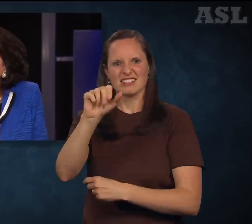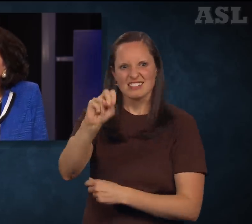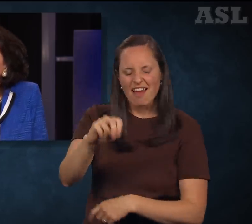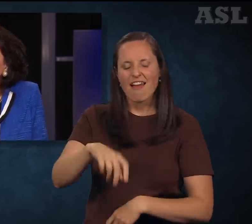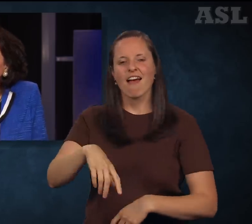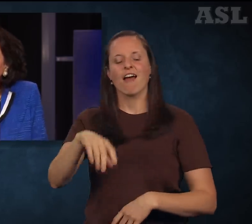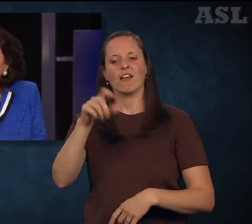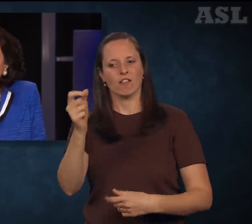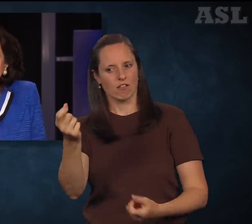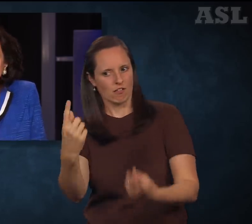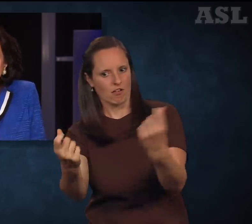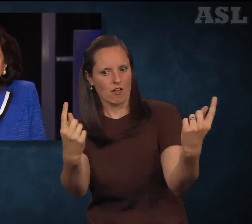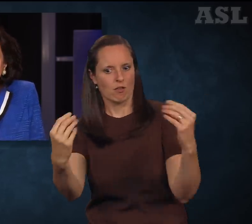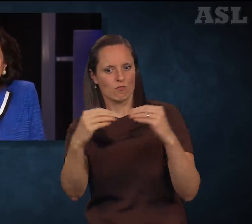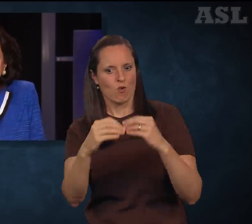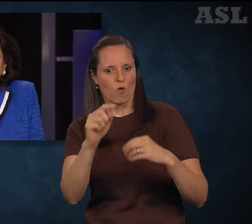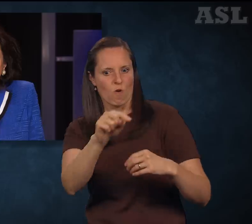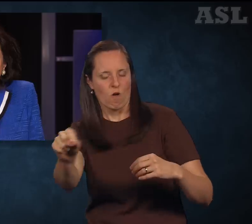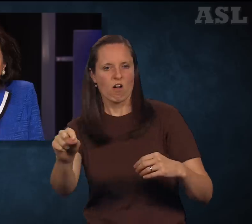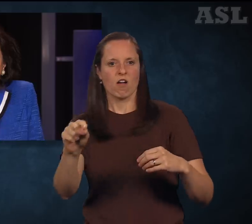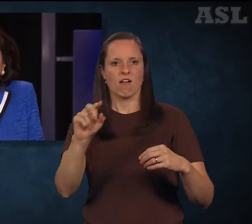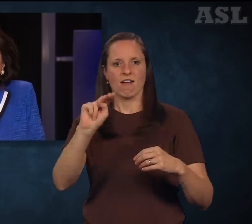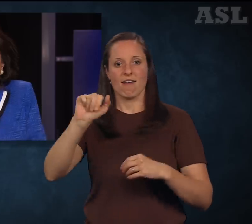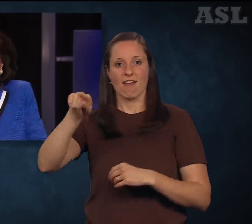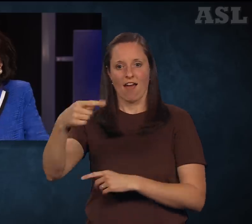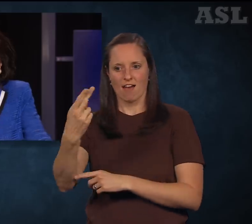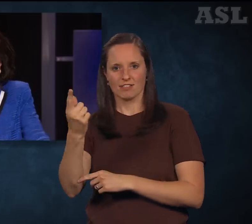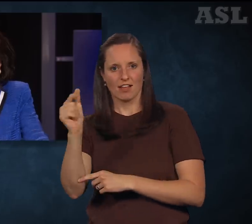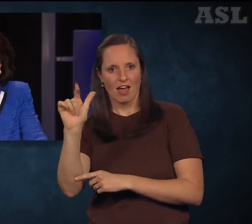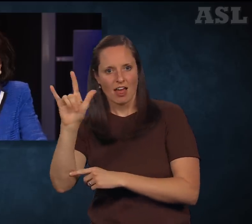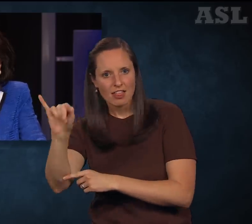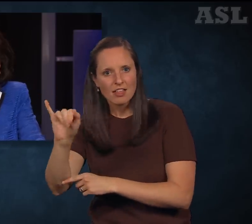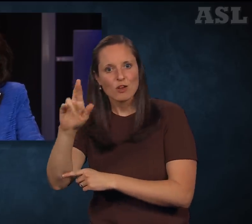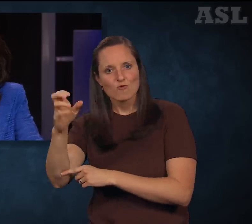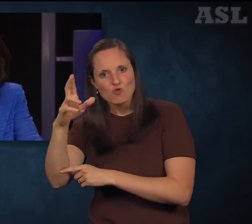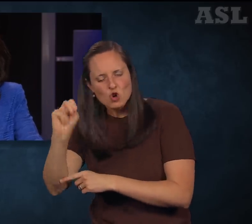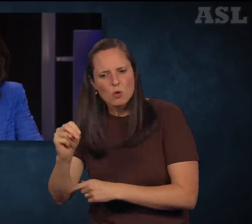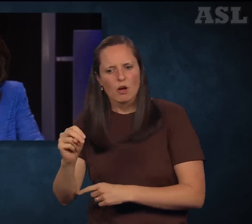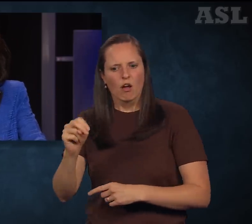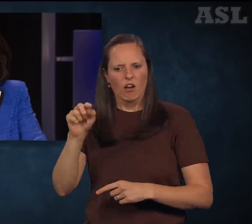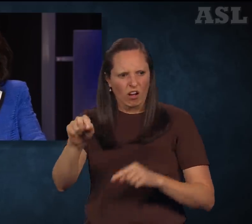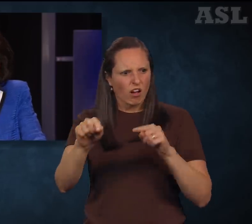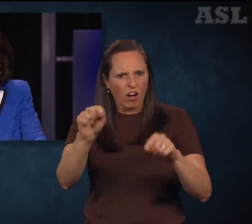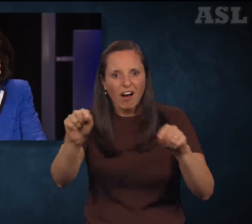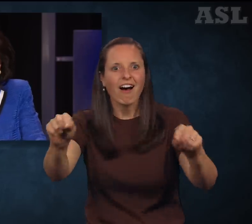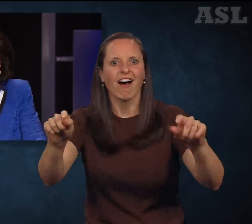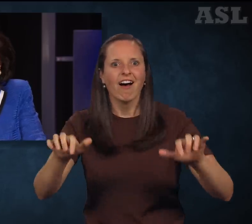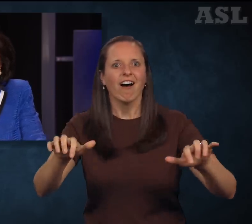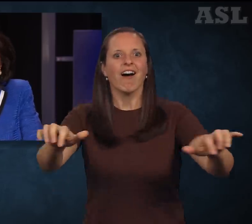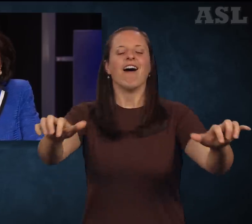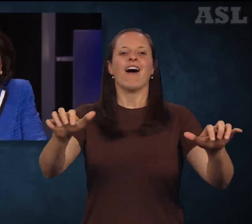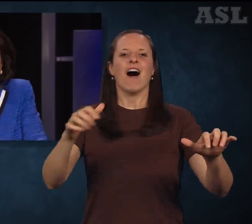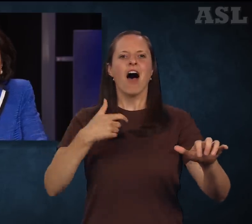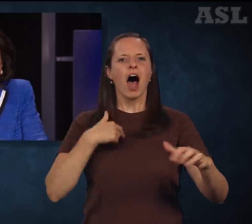"NAPHTALI?"